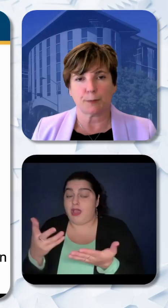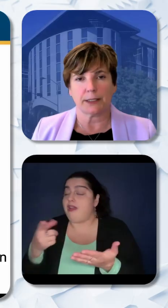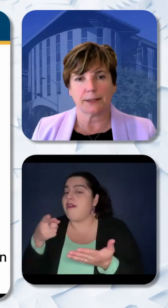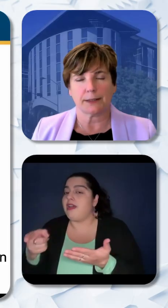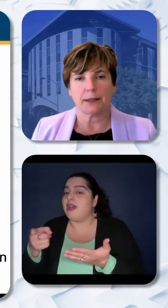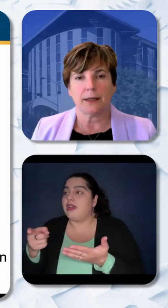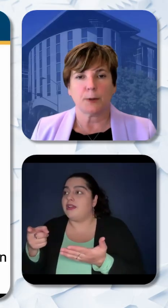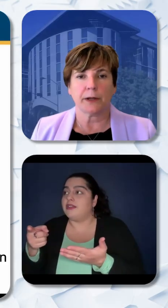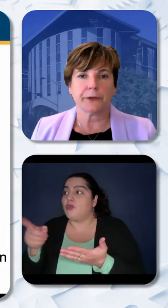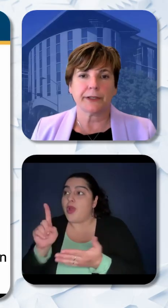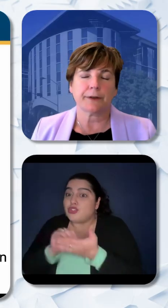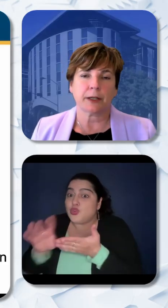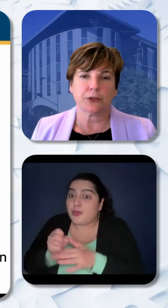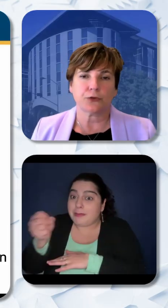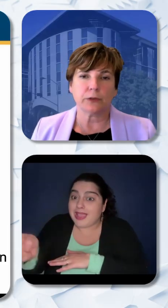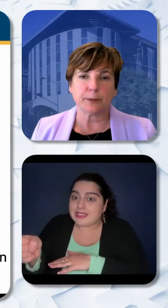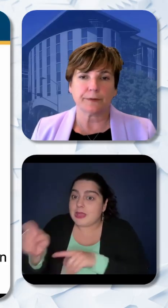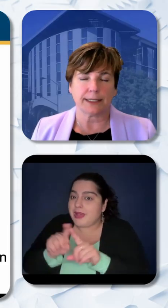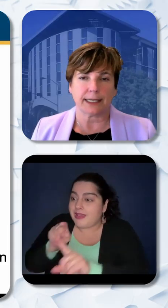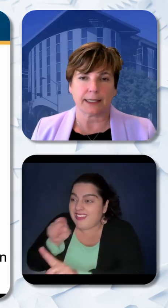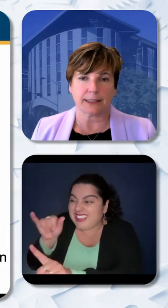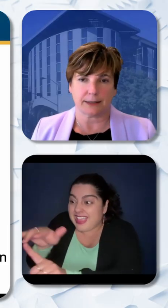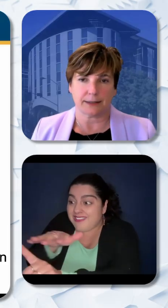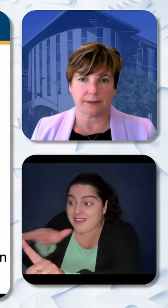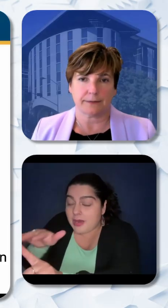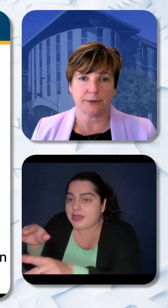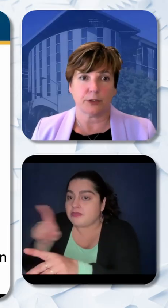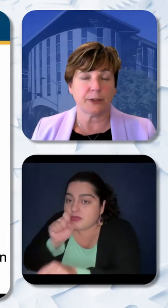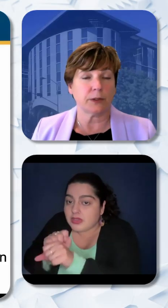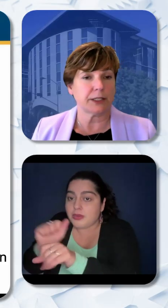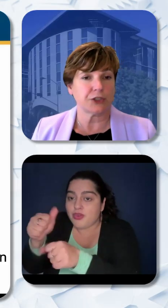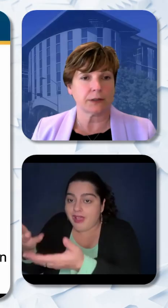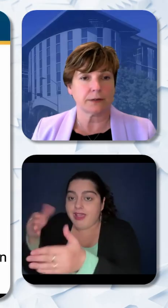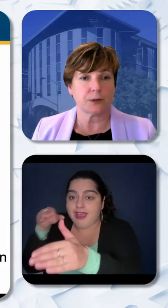is placed, but whether the environment truly provides access to communication,